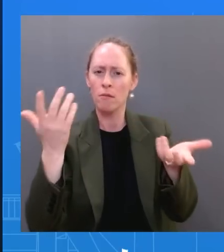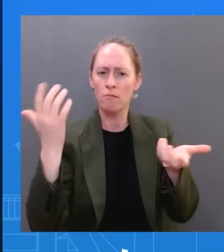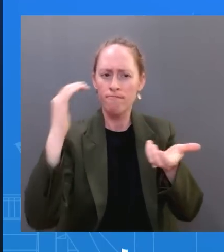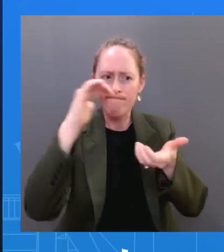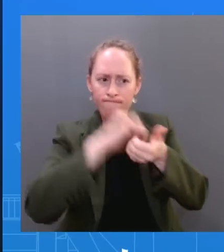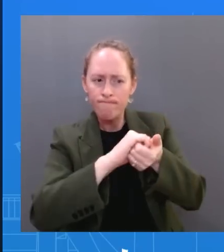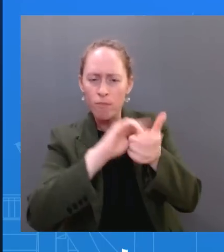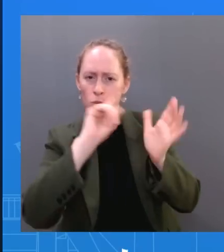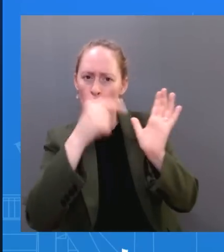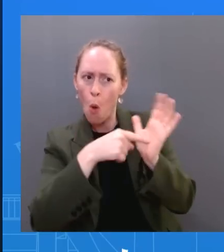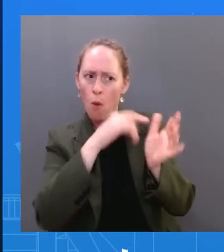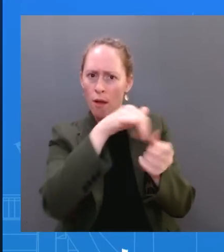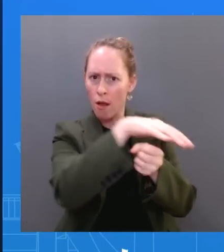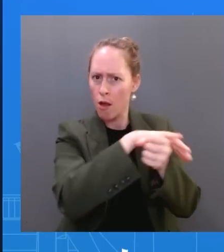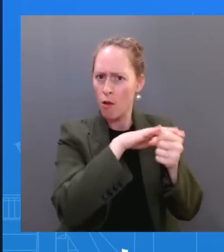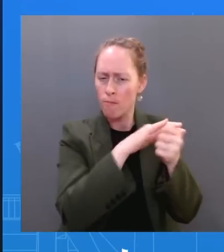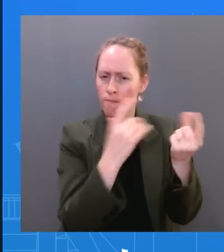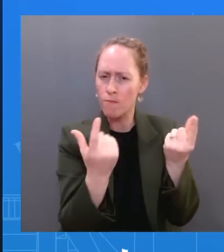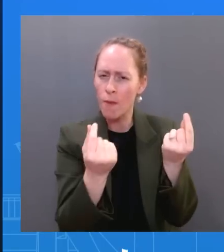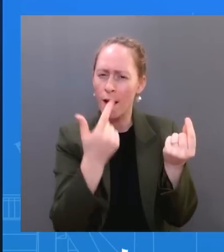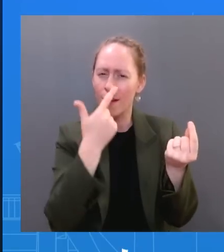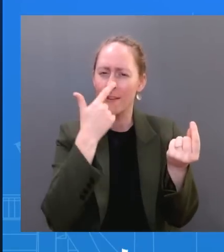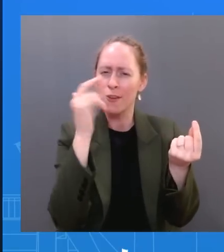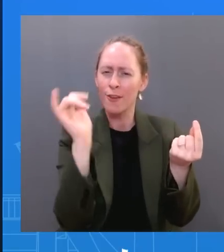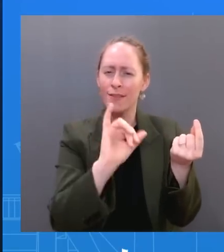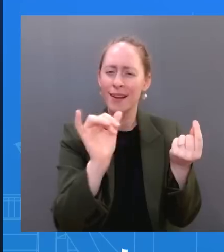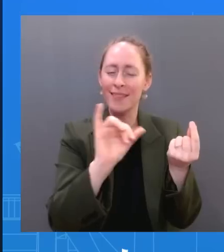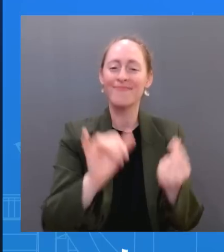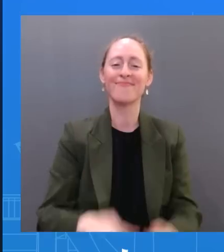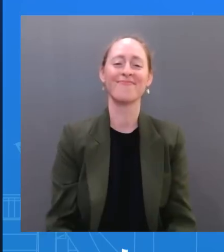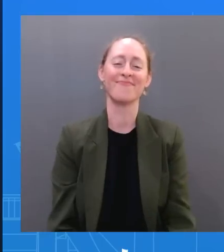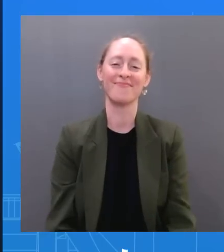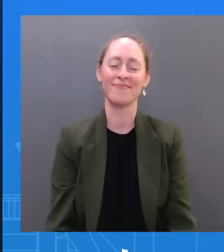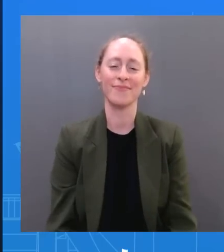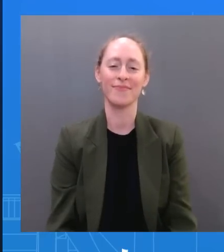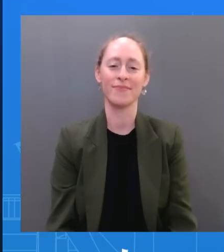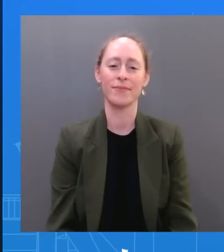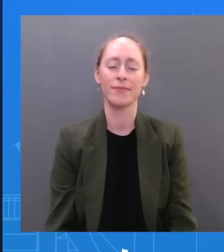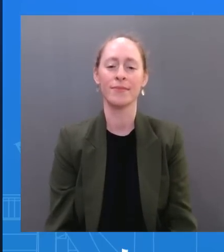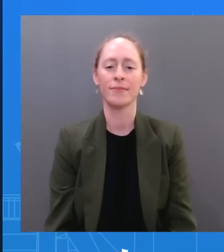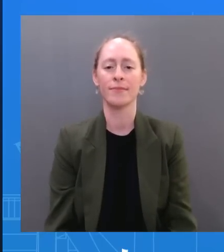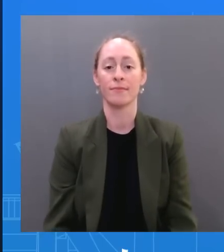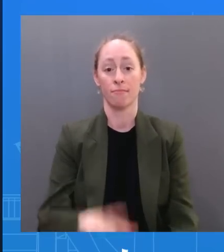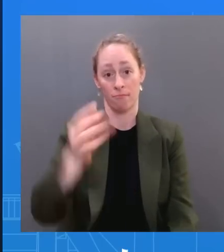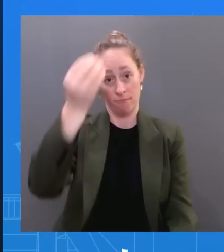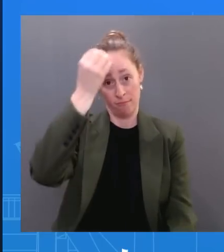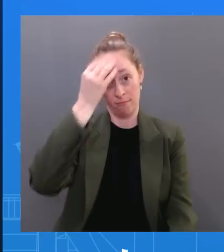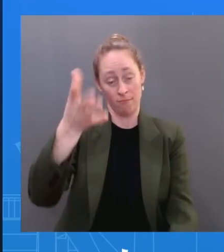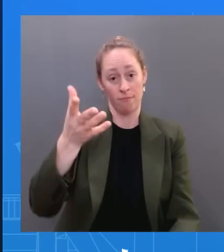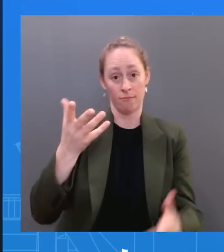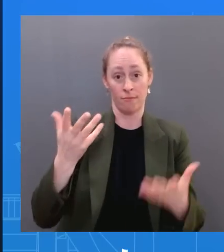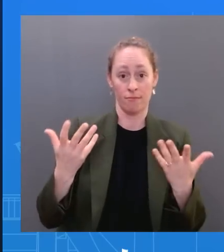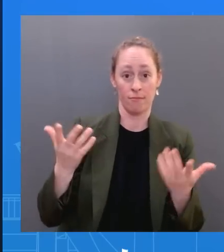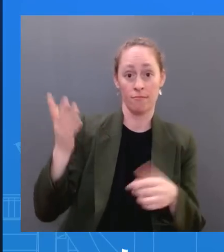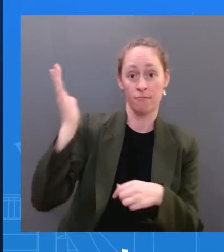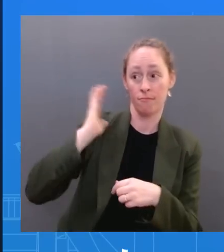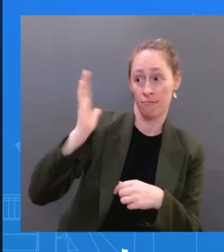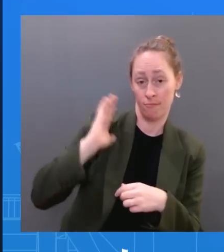than it was 20 years ago on the eve of the war in Iraq. This trip comes after a series of engagements with Indo-Pacific leaders in May,